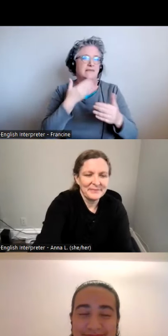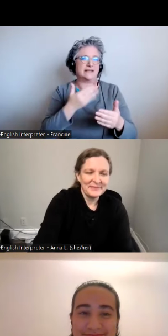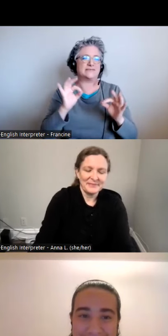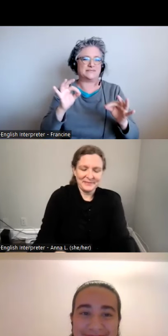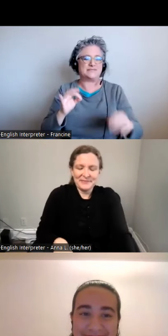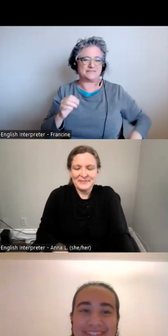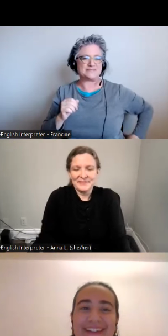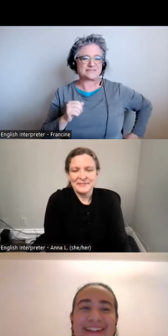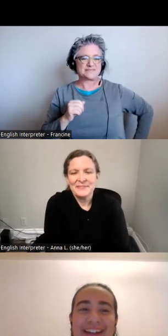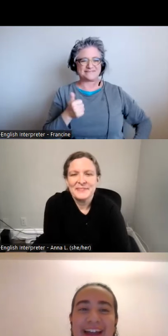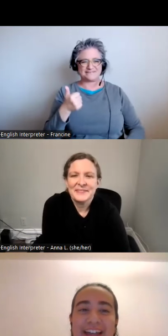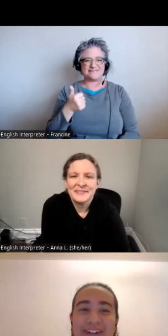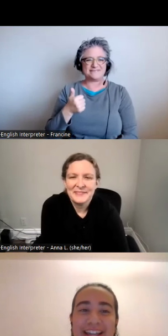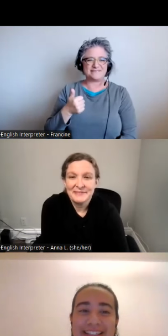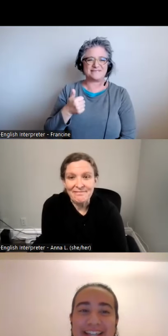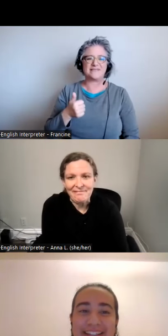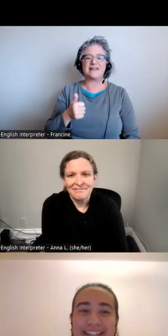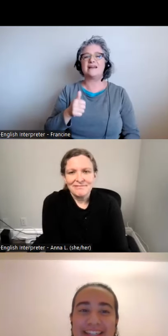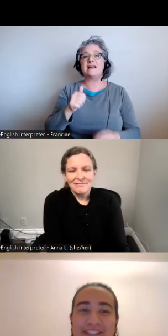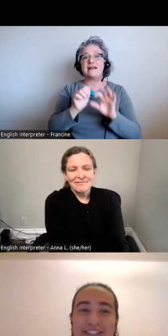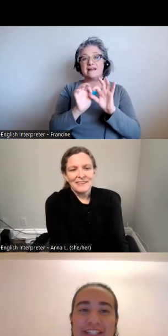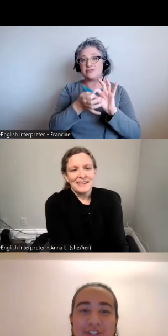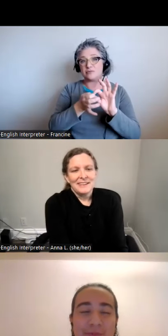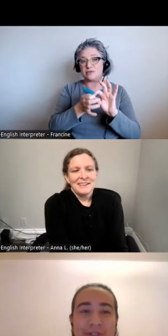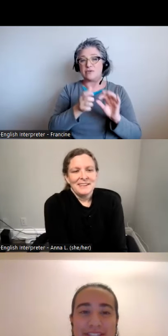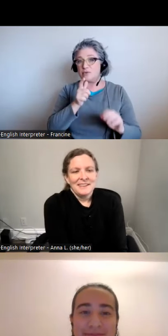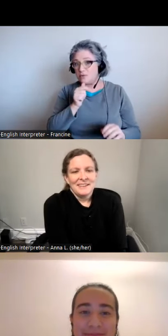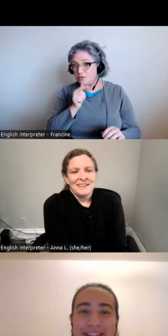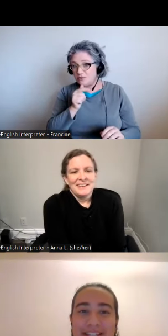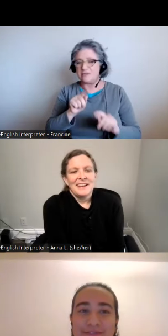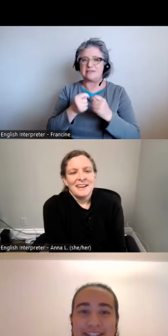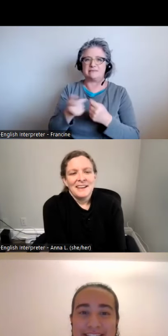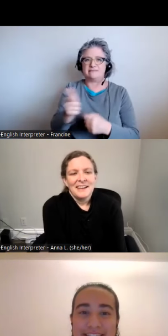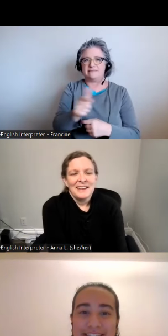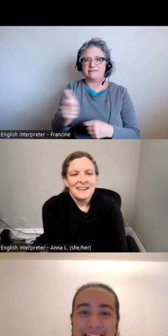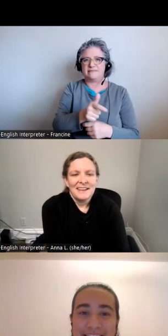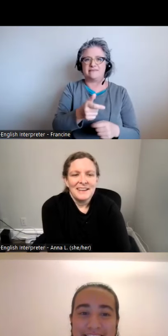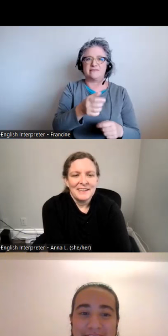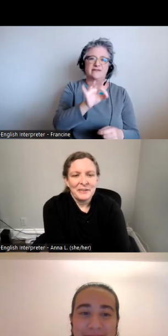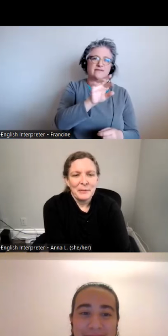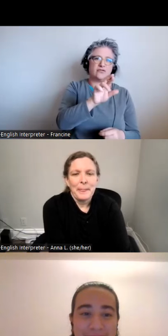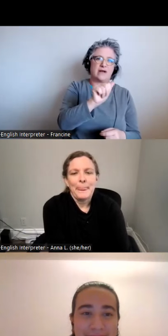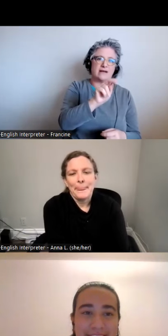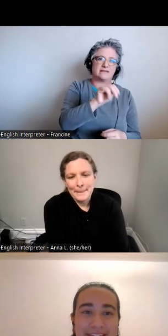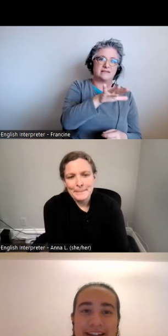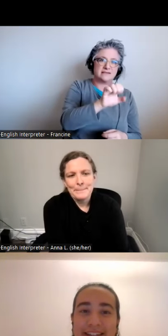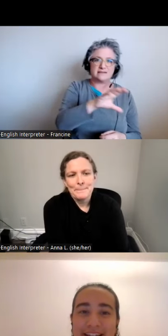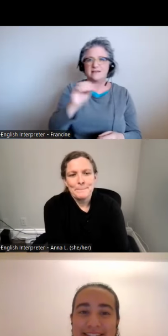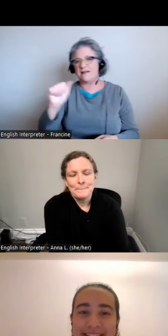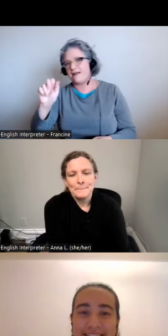Just pause there for a second. Thank you okay.